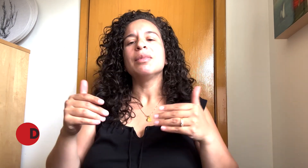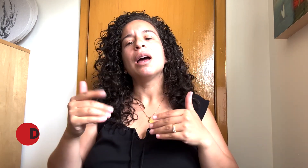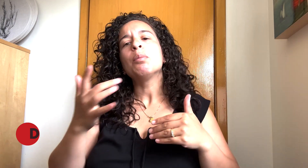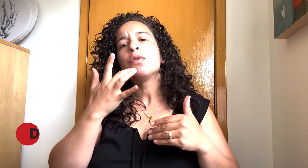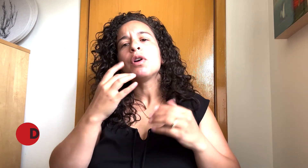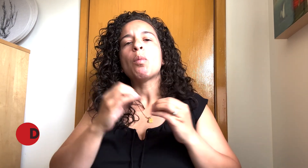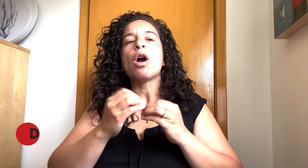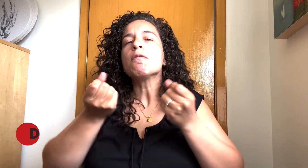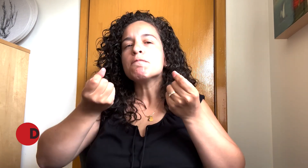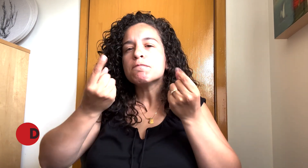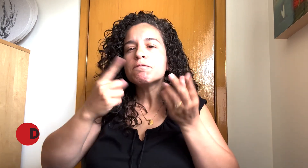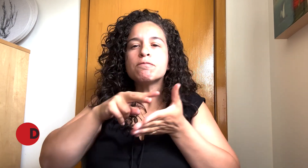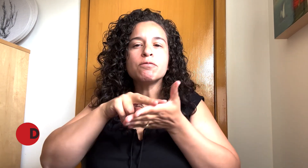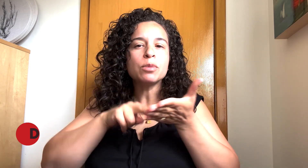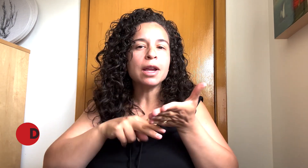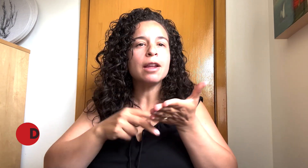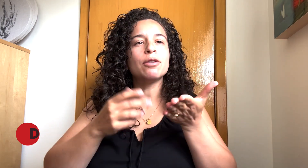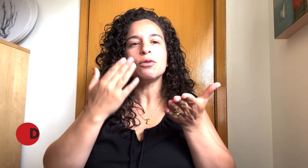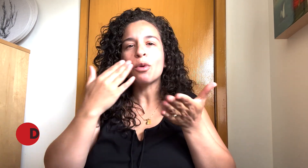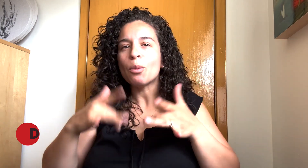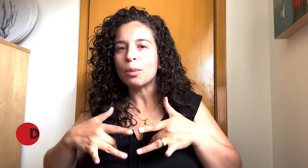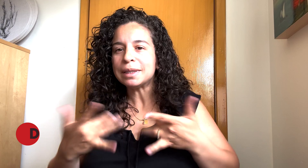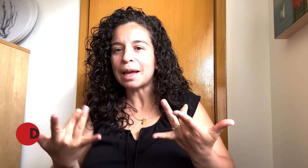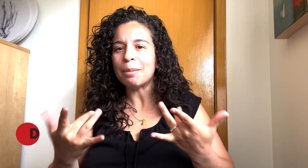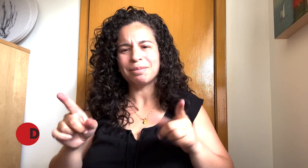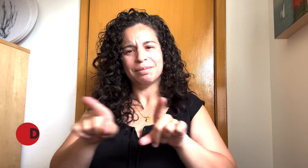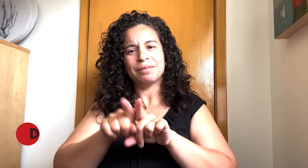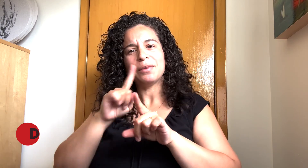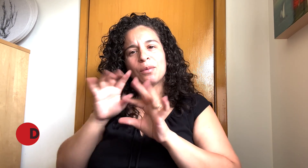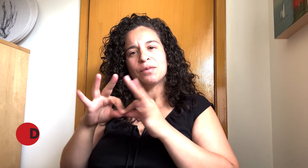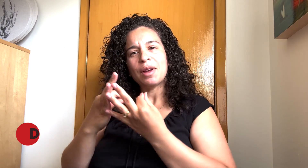I wish I knew more about what I was signing. Similarly with family and